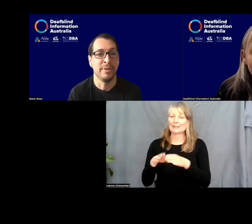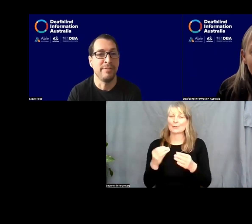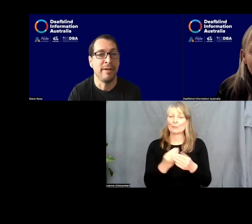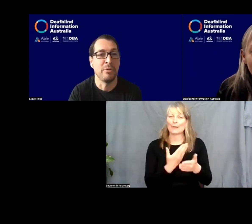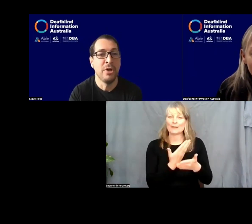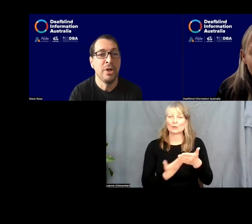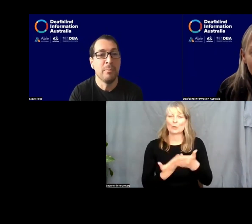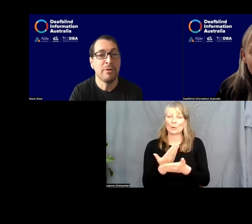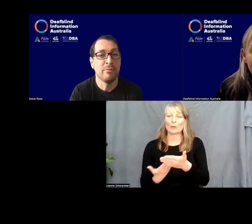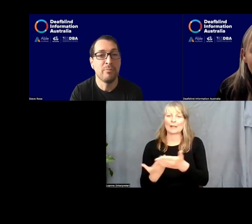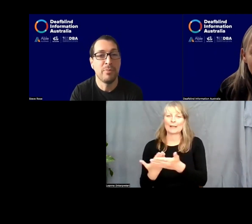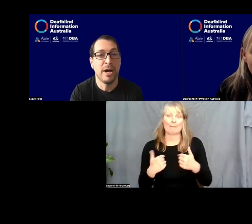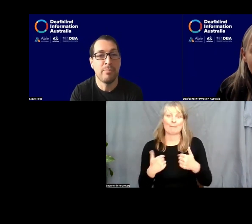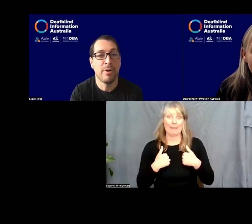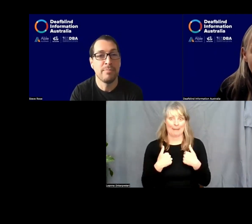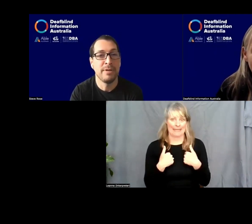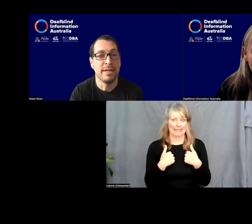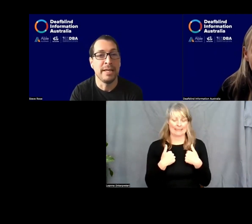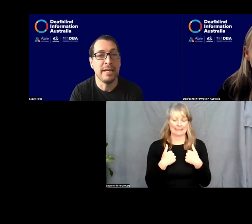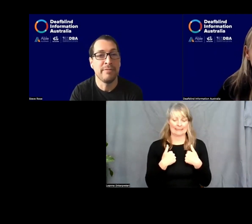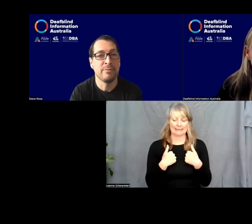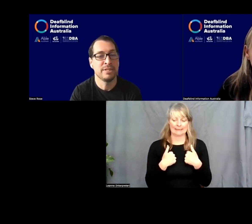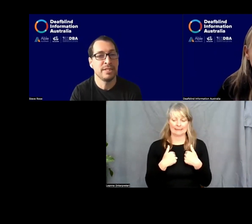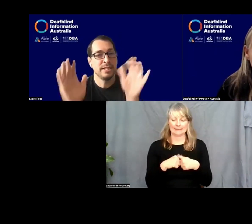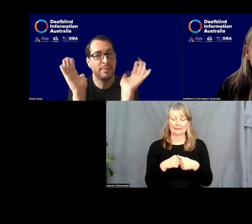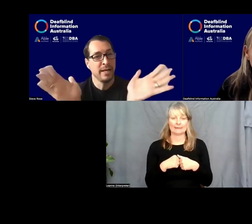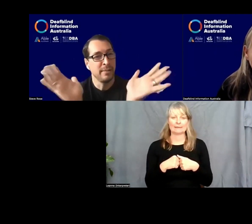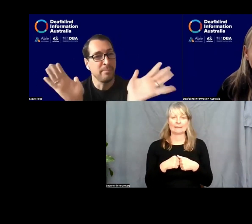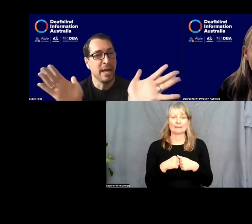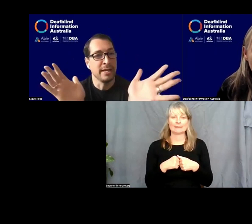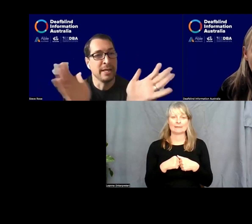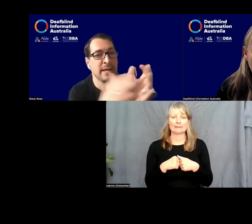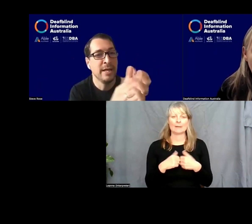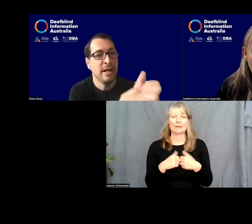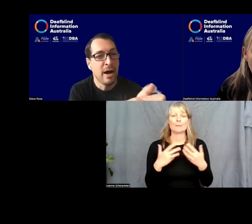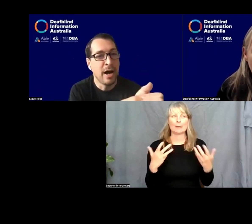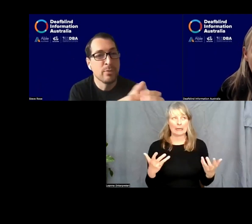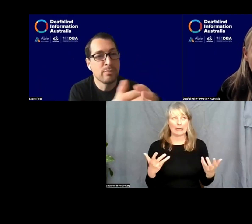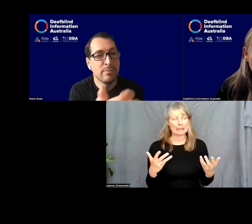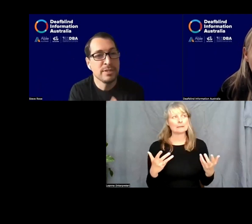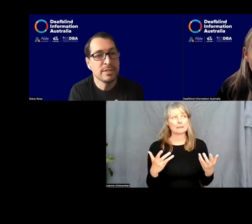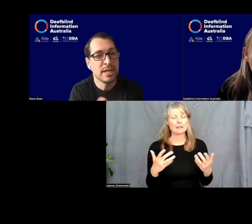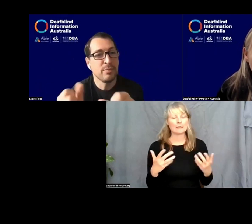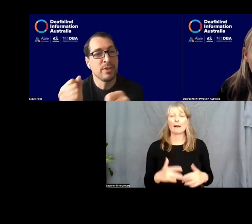a bit variable but I probably if I was thinking about it and planning it, I would probably start